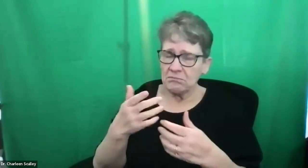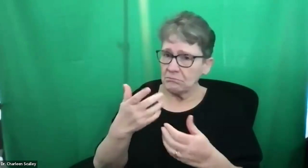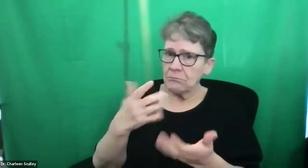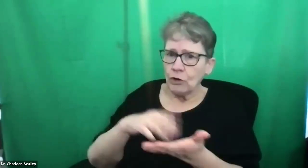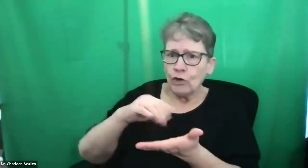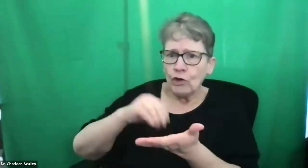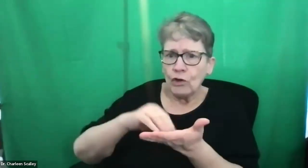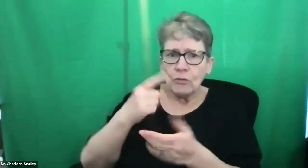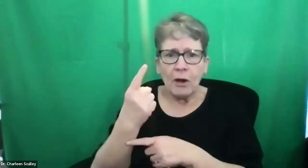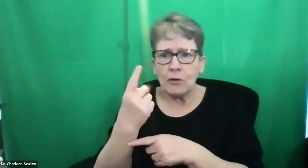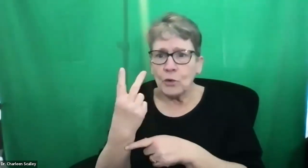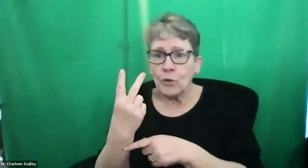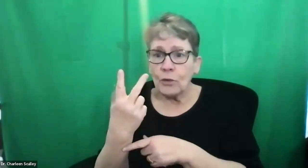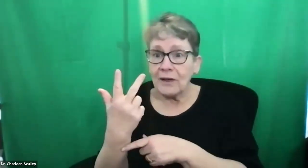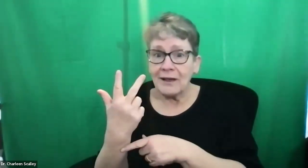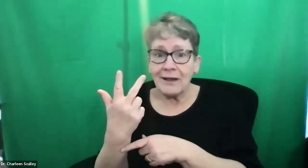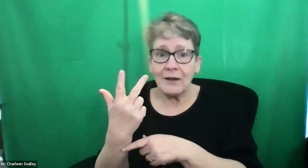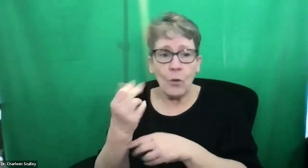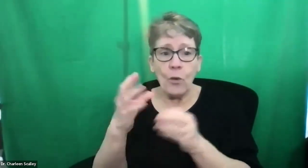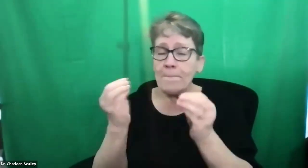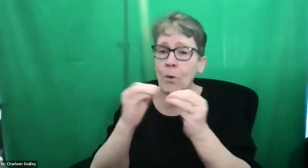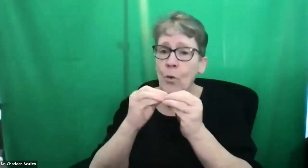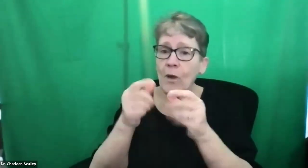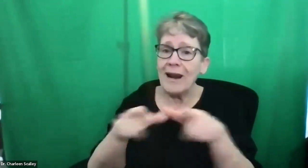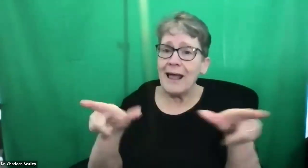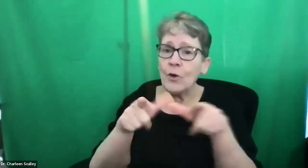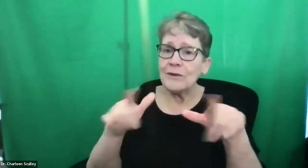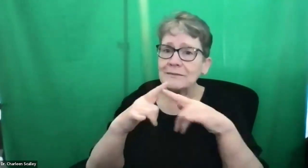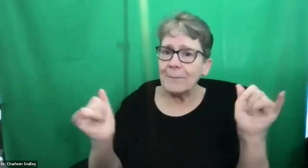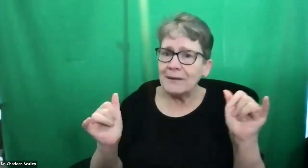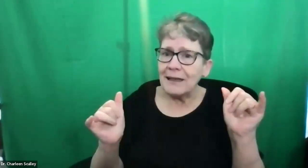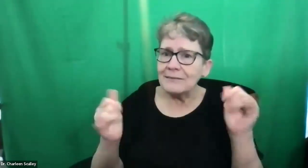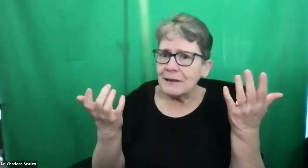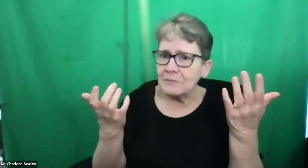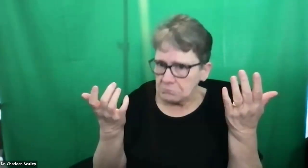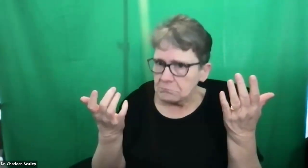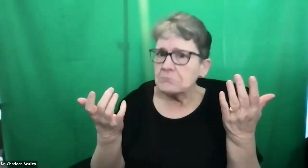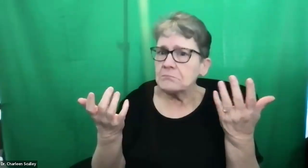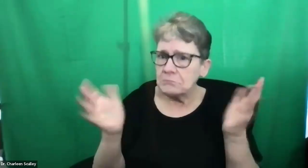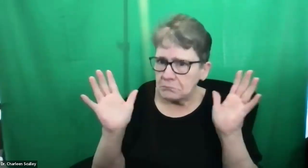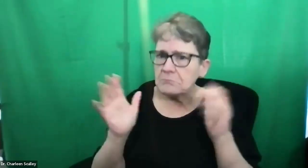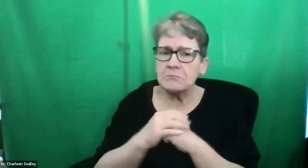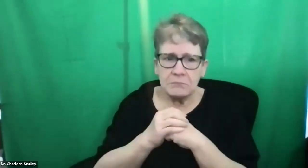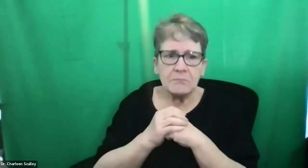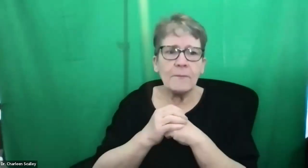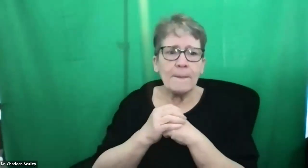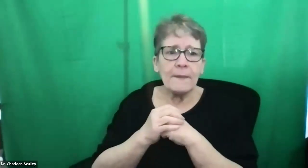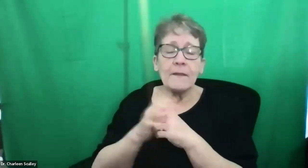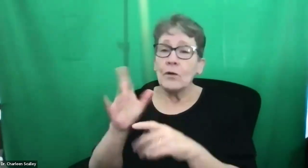So all babies around the world are learning sometimes multiple, not just one, but two or three languages simultaneously.